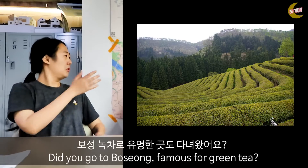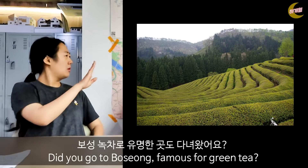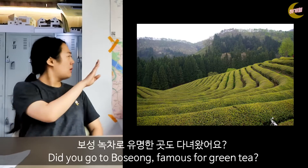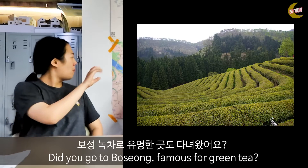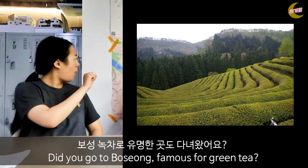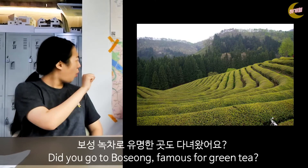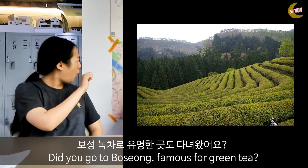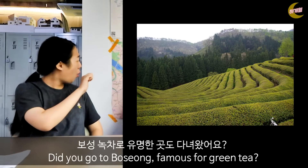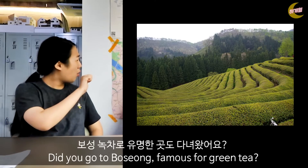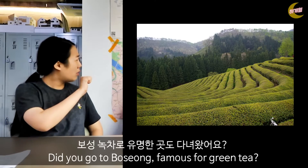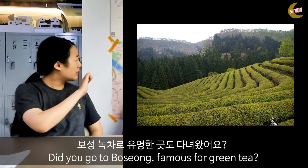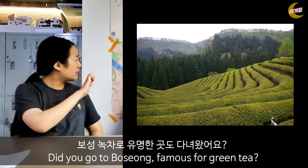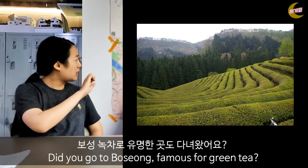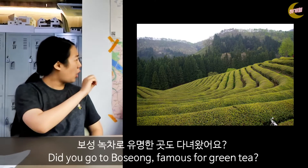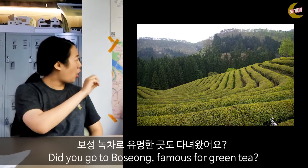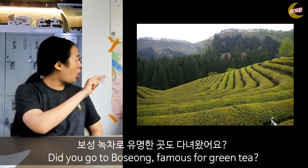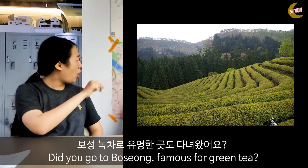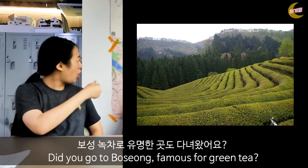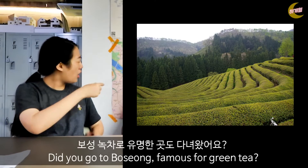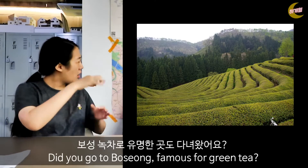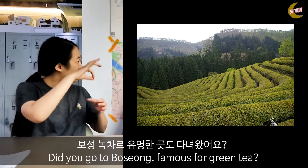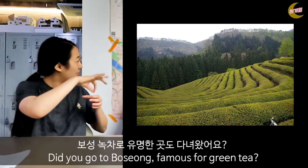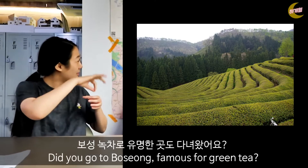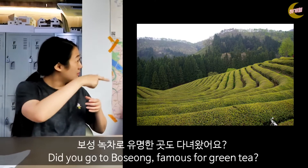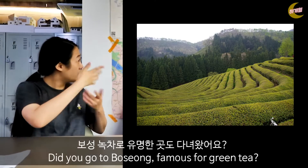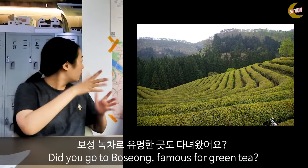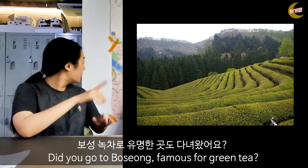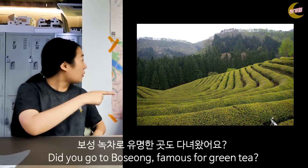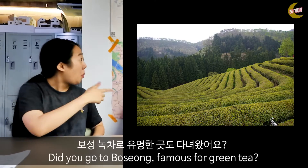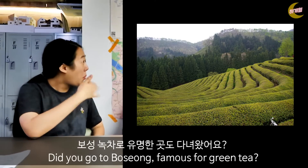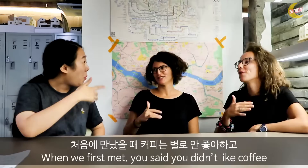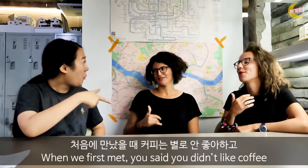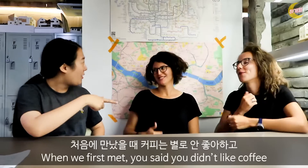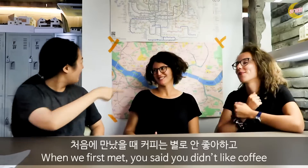Did you go to Boseong, famous for green tea? I'm in love.